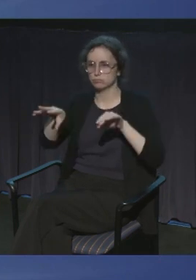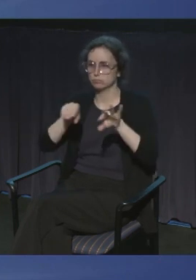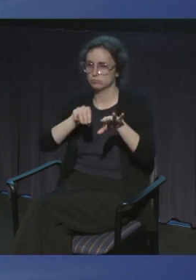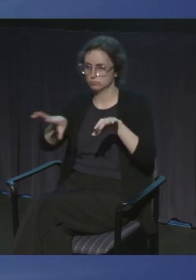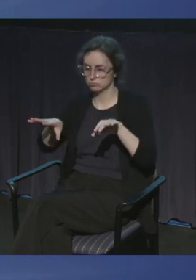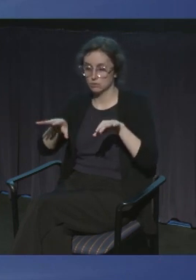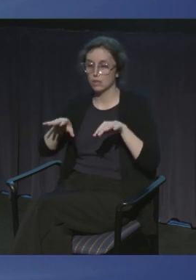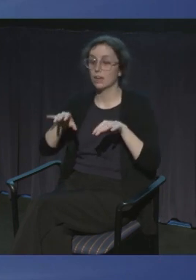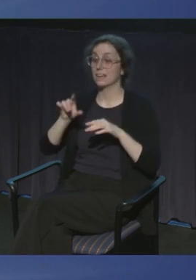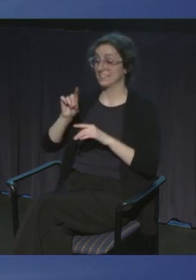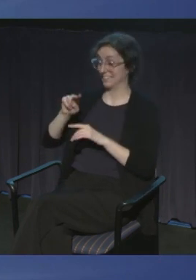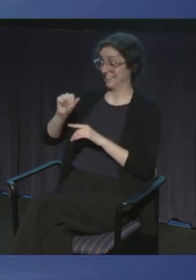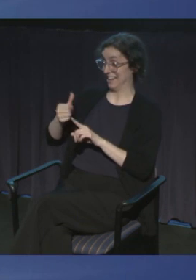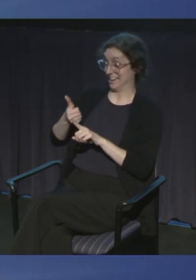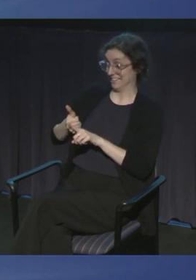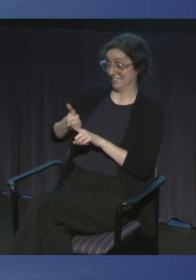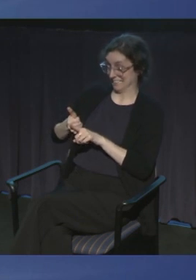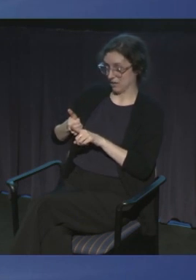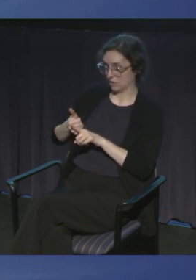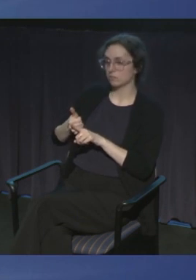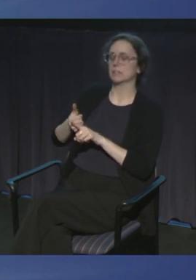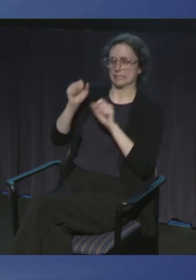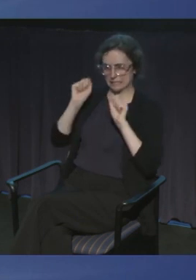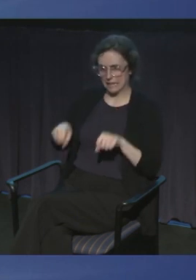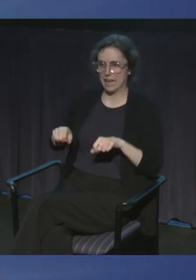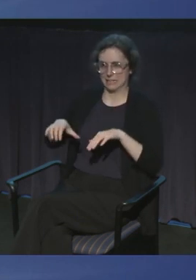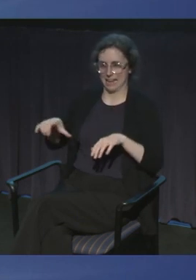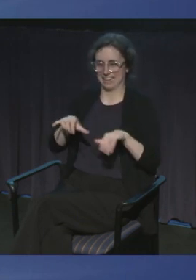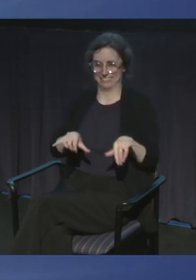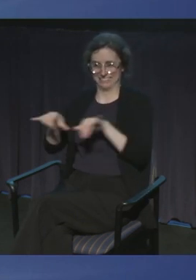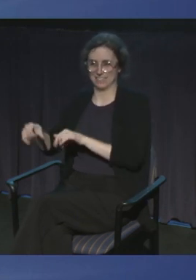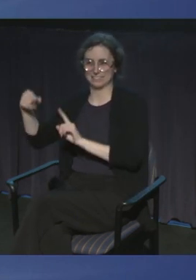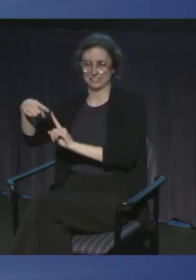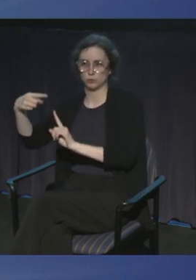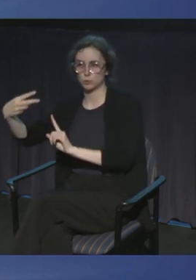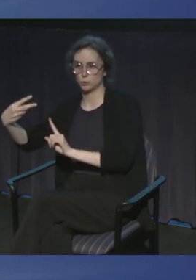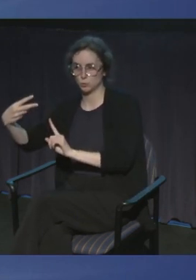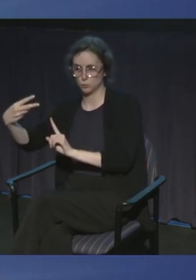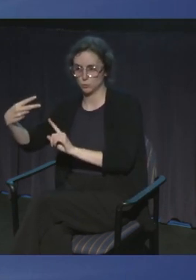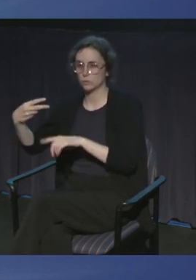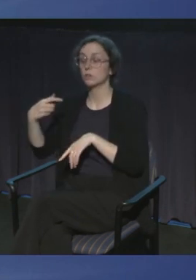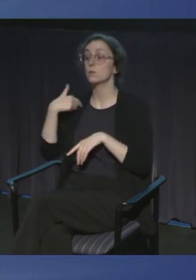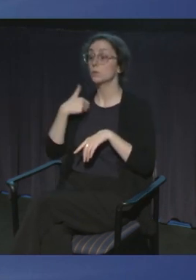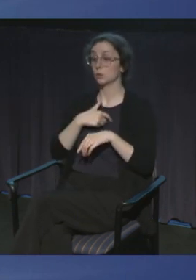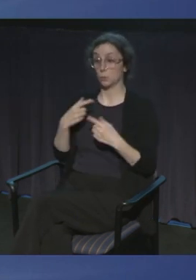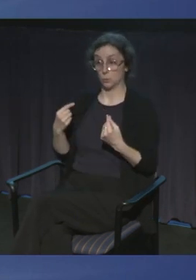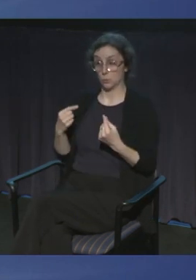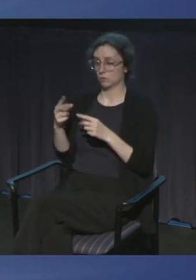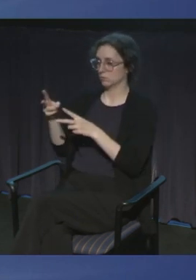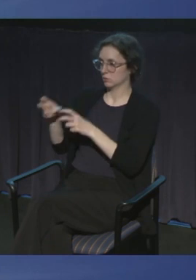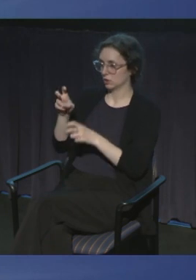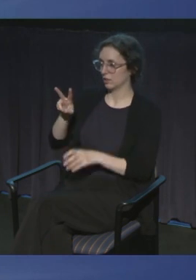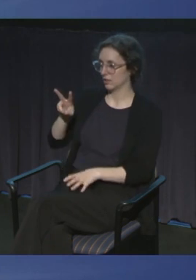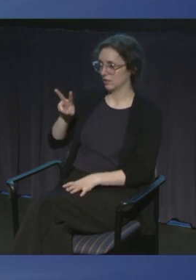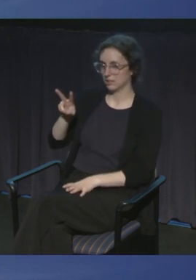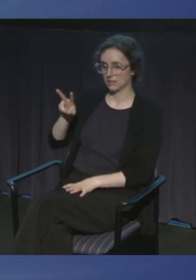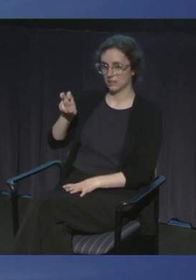THAT DNA CAN BE A SIGNAL 2. WHAT WE DID IS AGAIN TOOK VIRAL